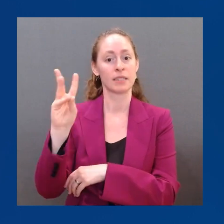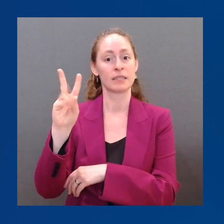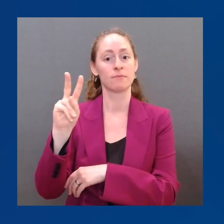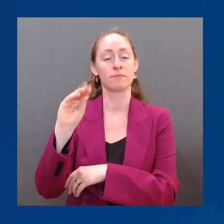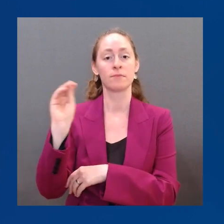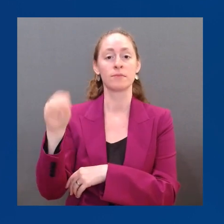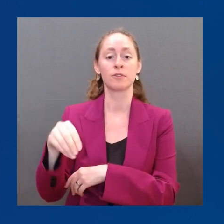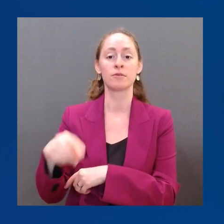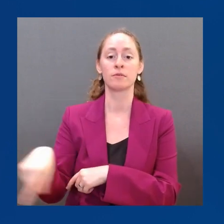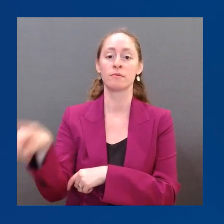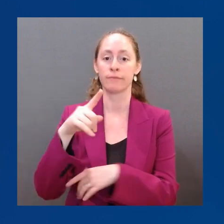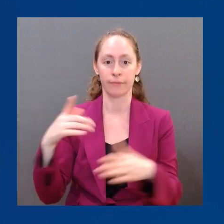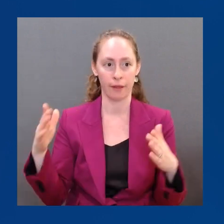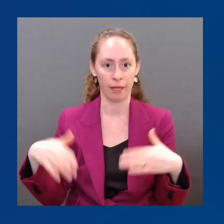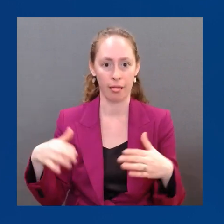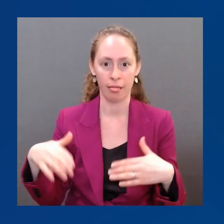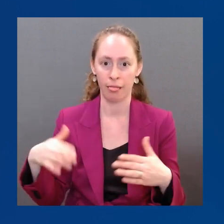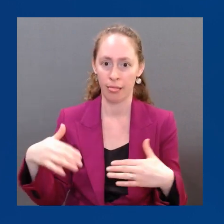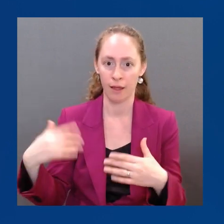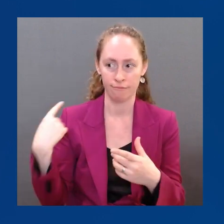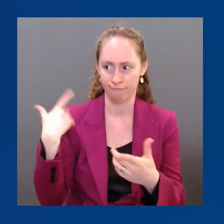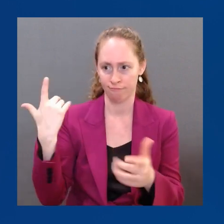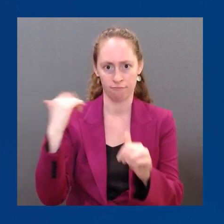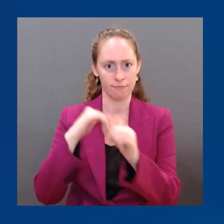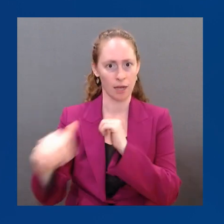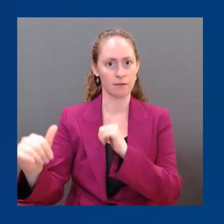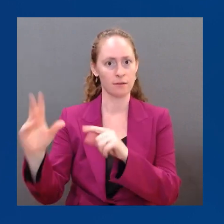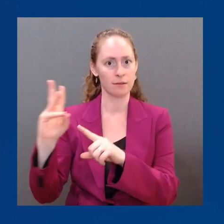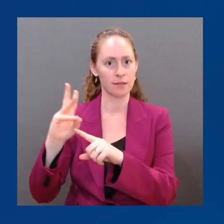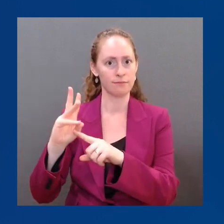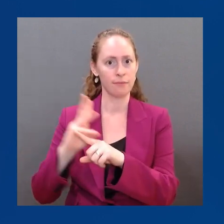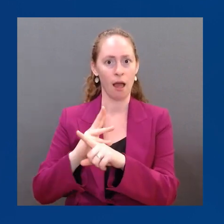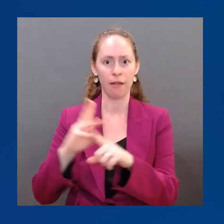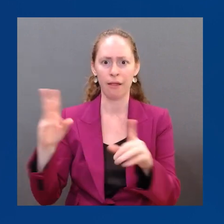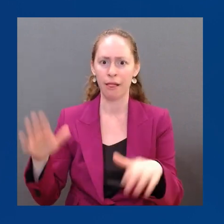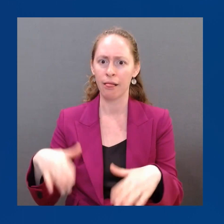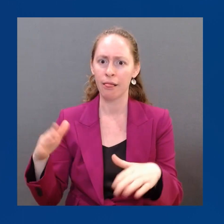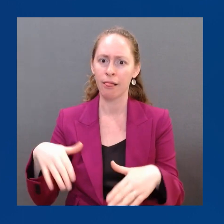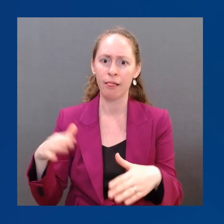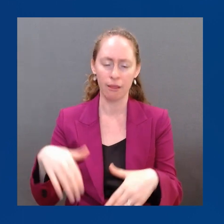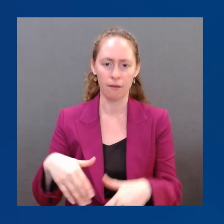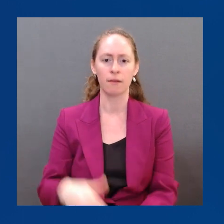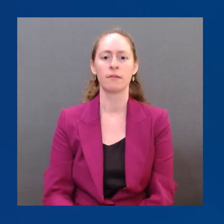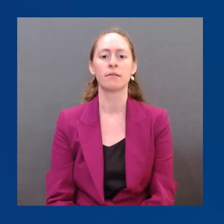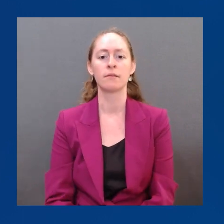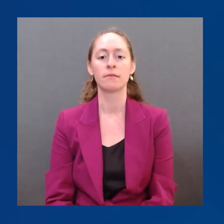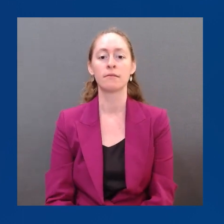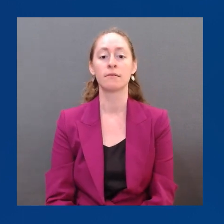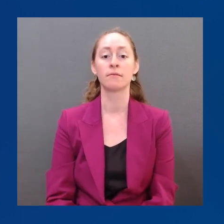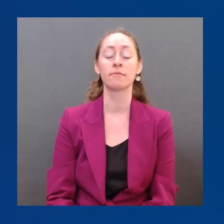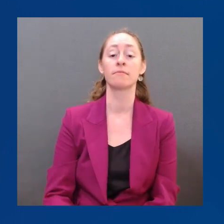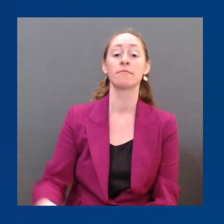And on the bottom graph, among those 65 and older, 57 percent have gone more than six months